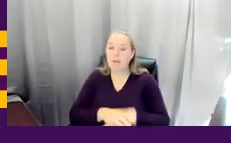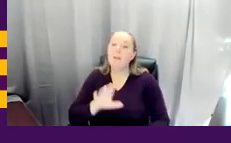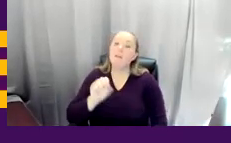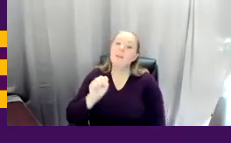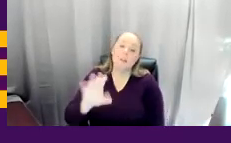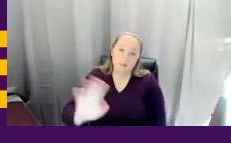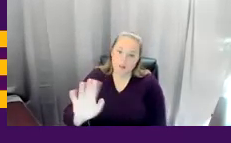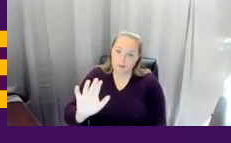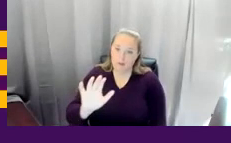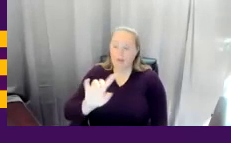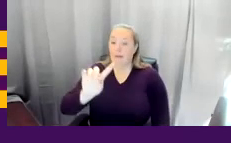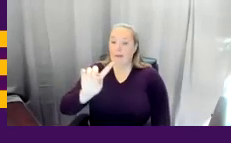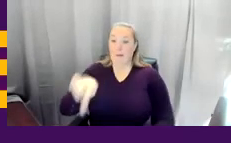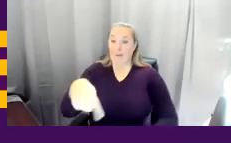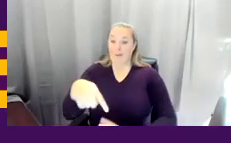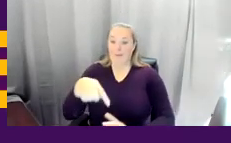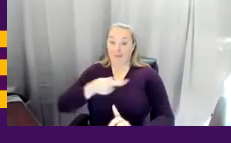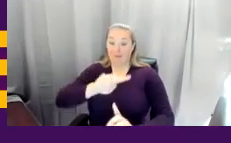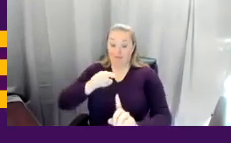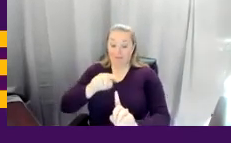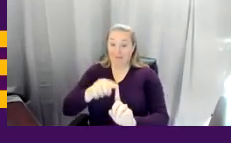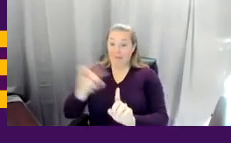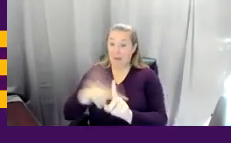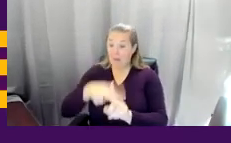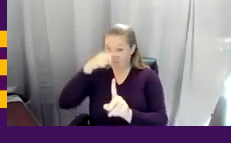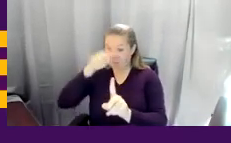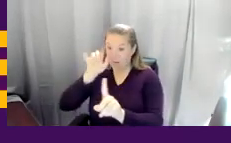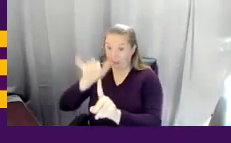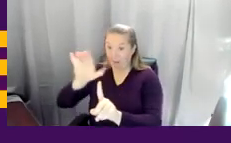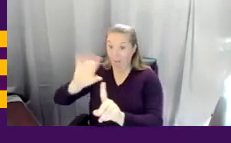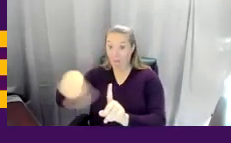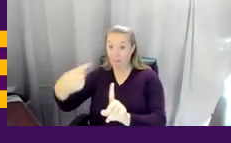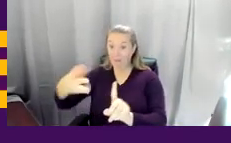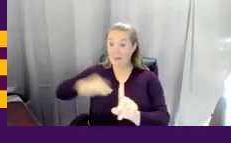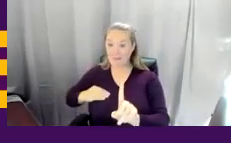RISK OF LABOR TRAFFICKING OR OTHER FORMS OF ECONOMIC